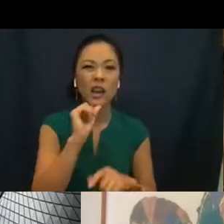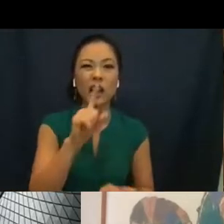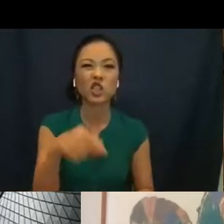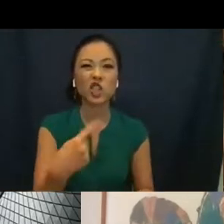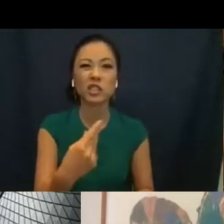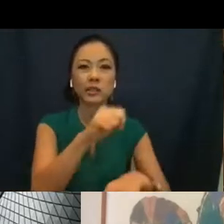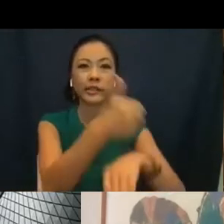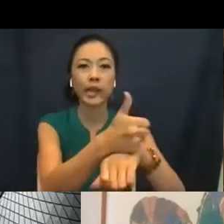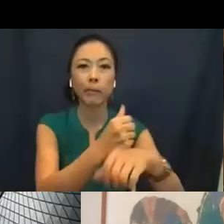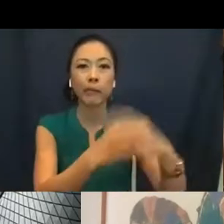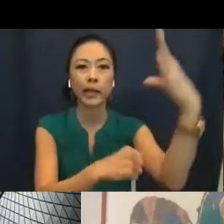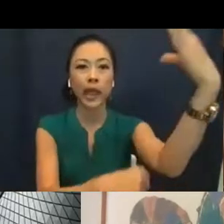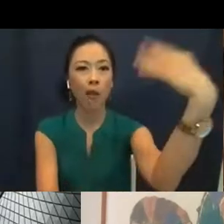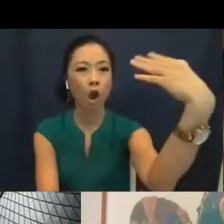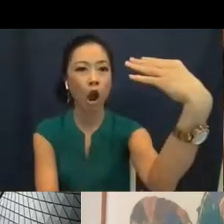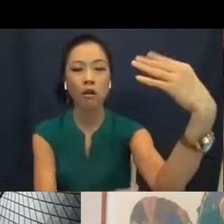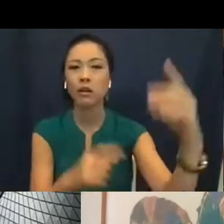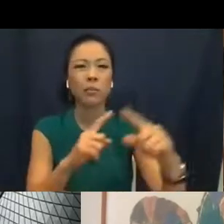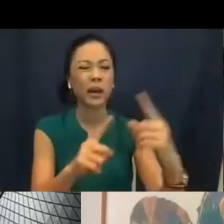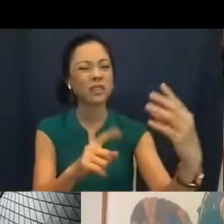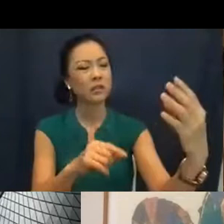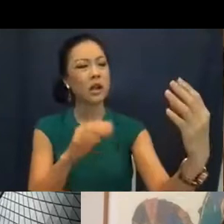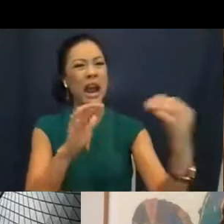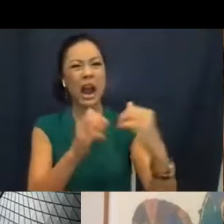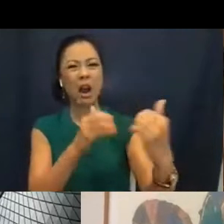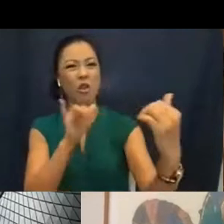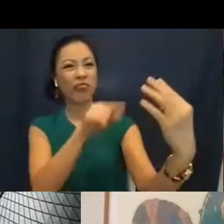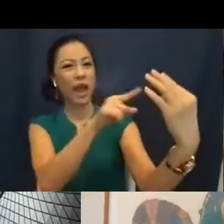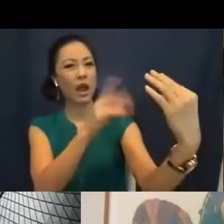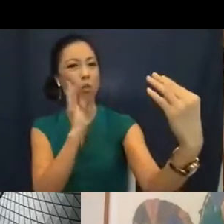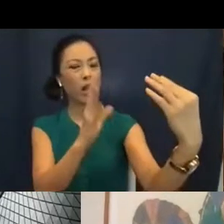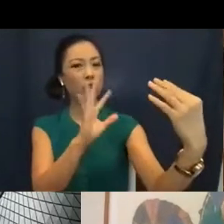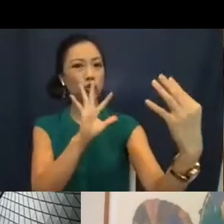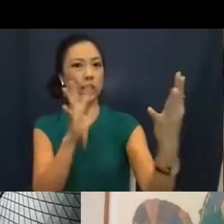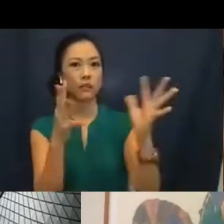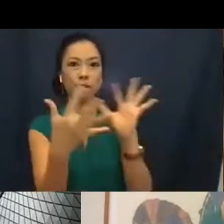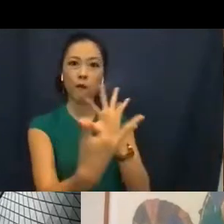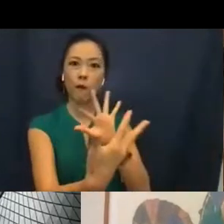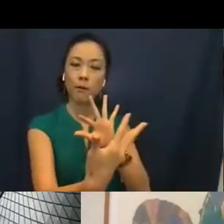how does it transform, how can we communicate and what community do we want to reach and